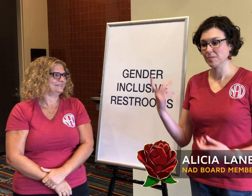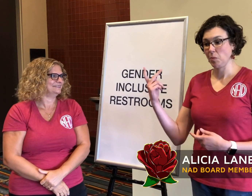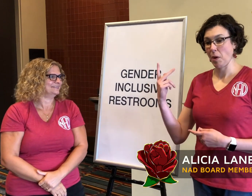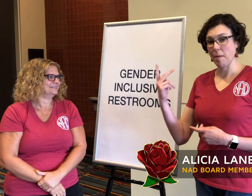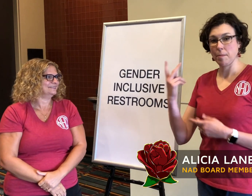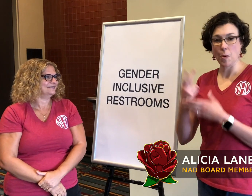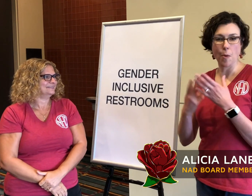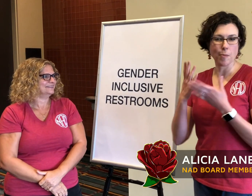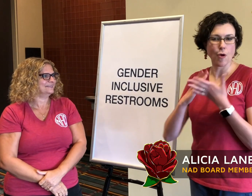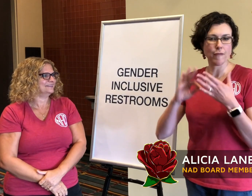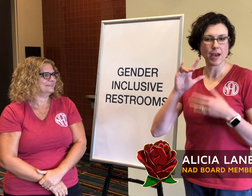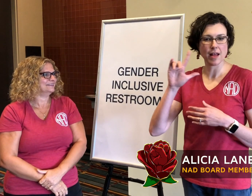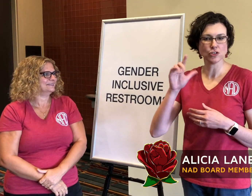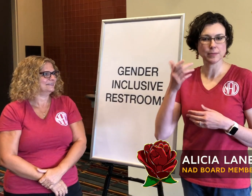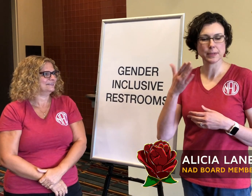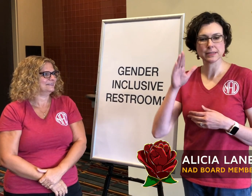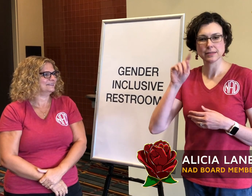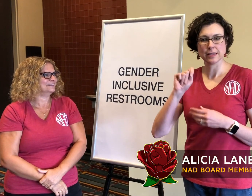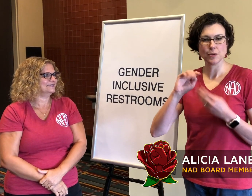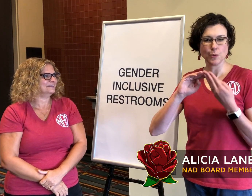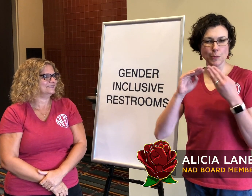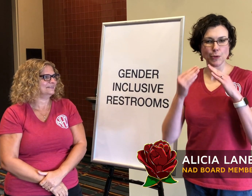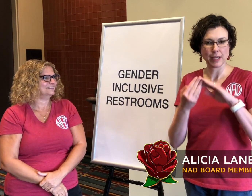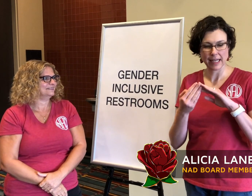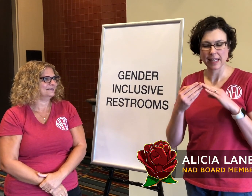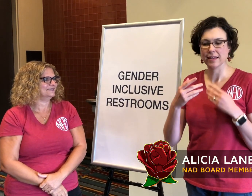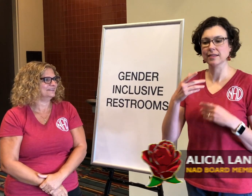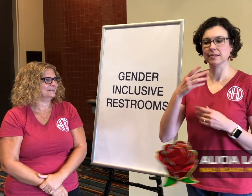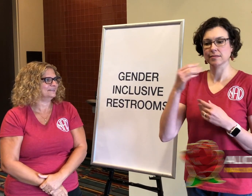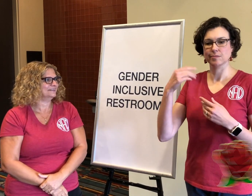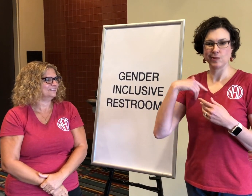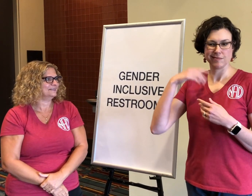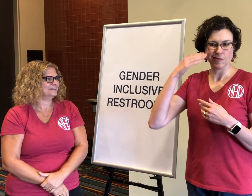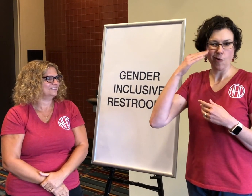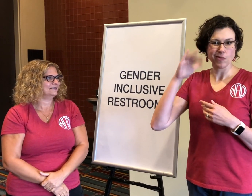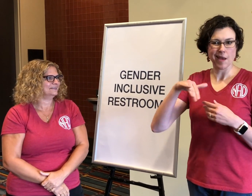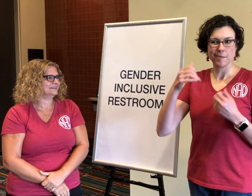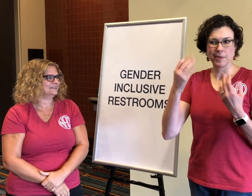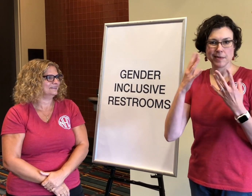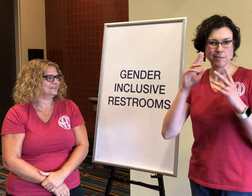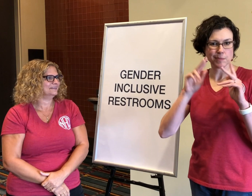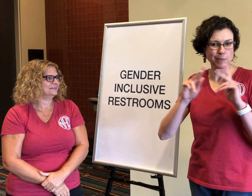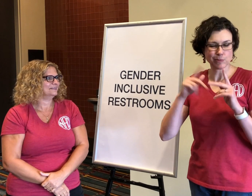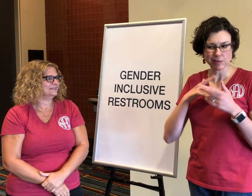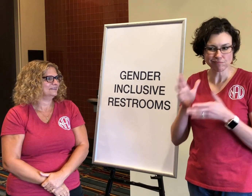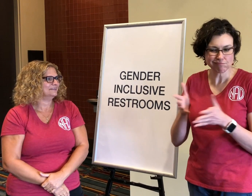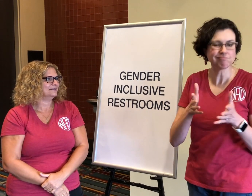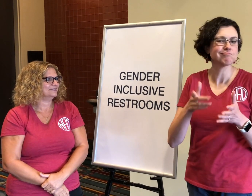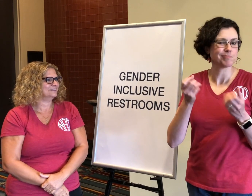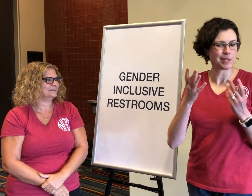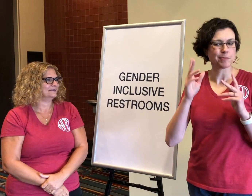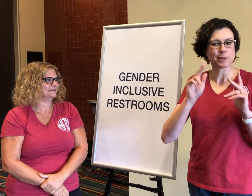We’re both part of the LGBT community and we know many of